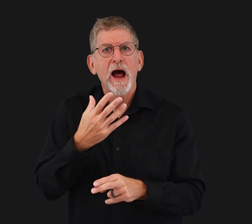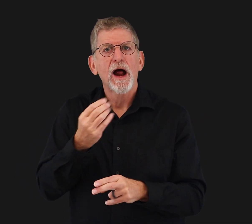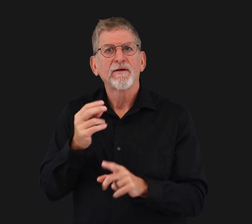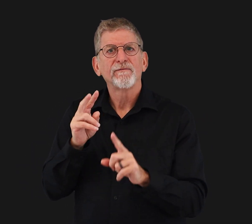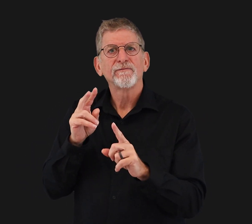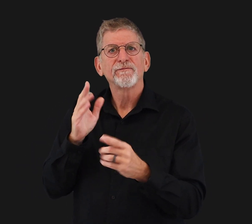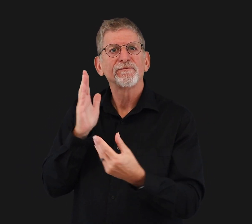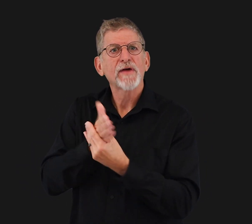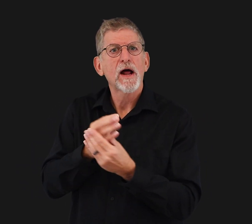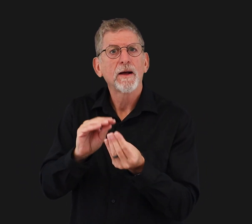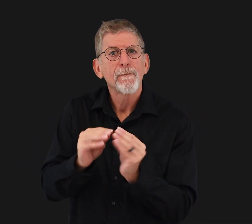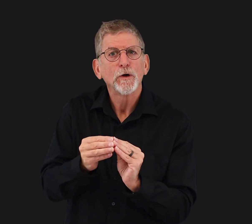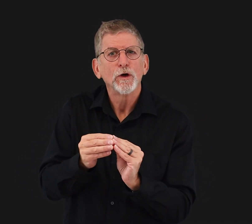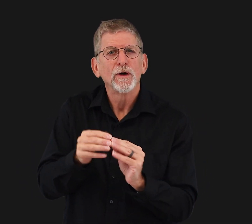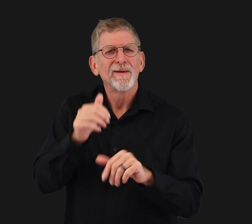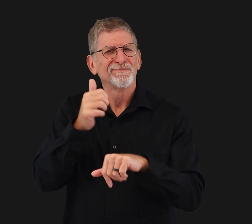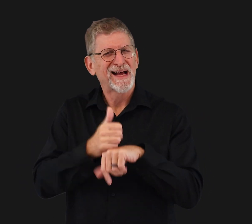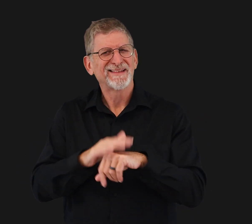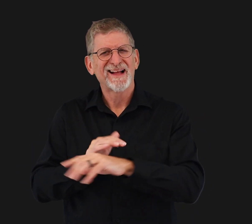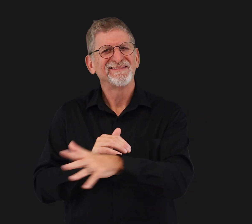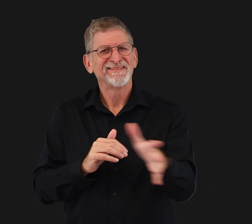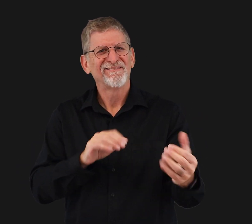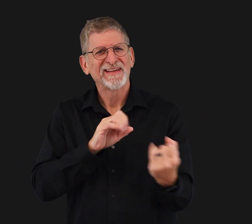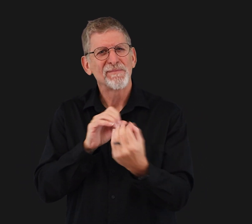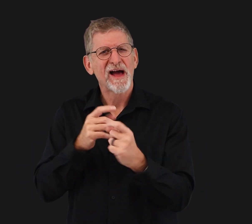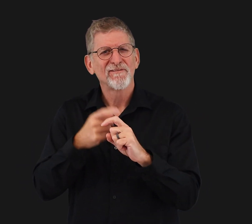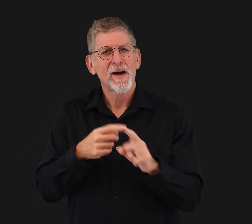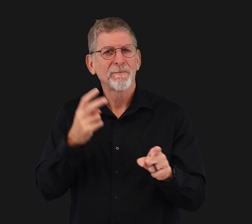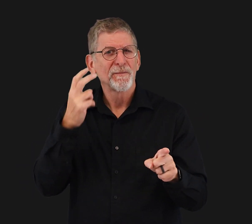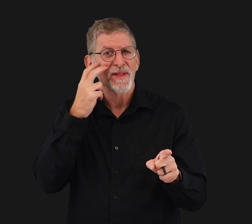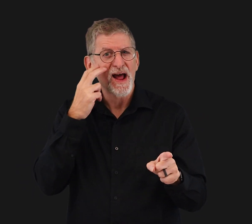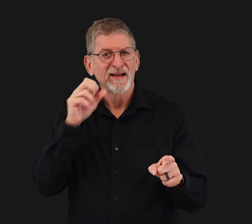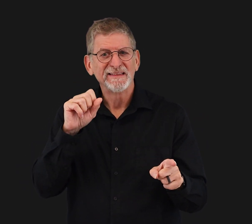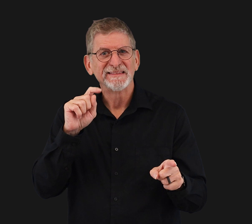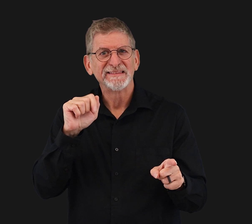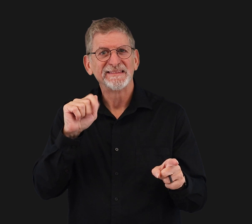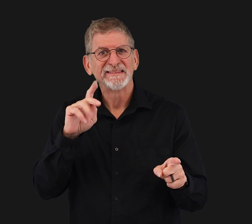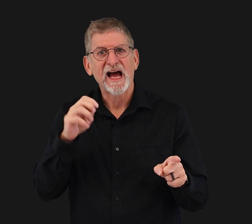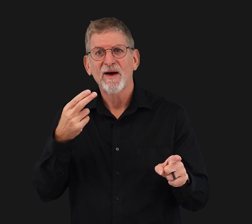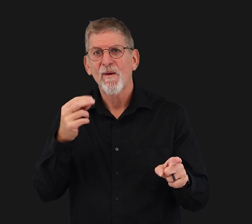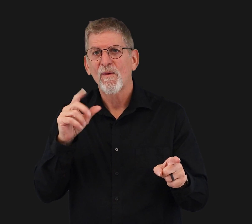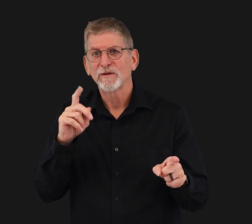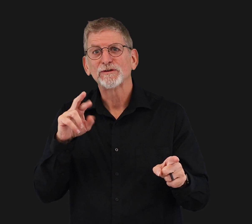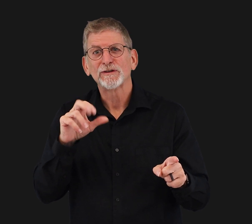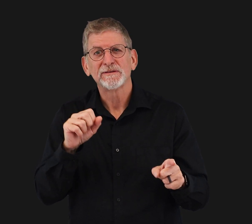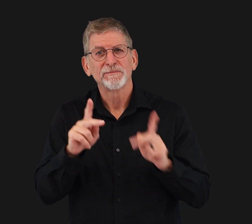and file number based on feedback from our blind stakeholders;